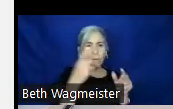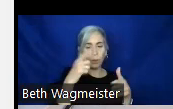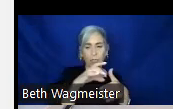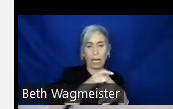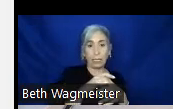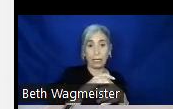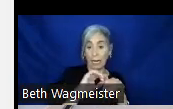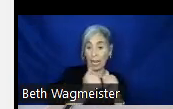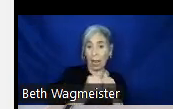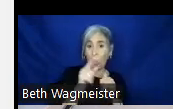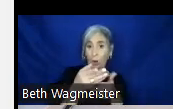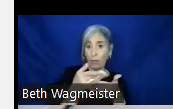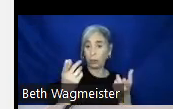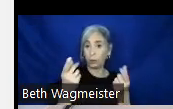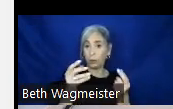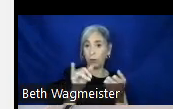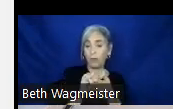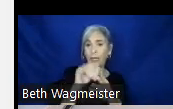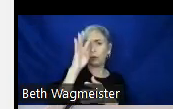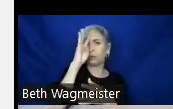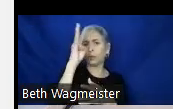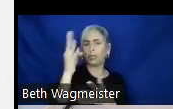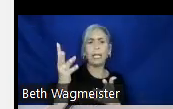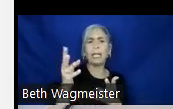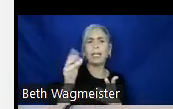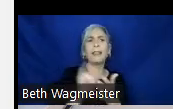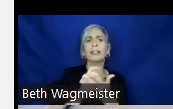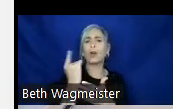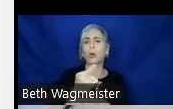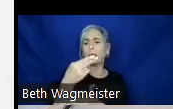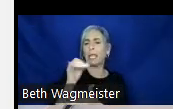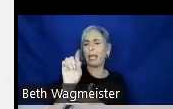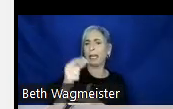one thing to do is create a preview that is just the headings. A lot of people that use screen